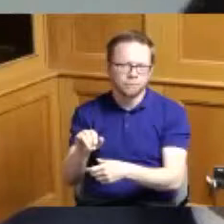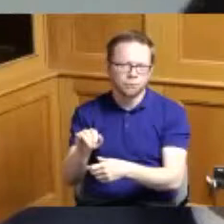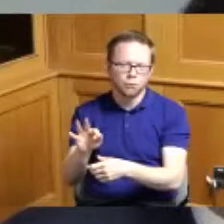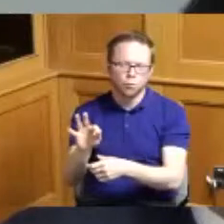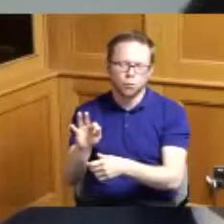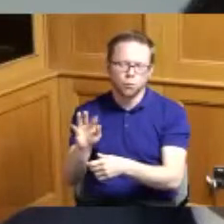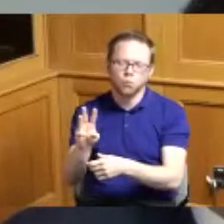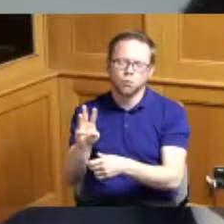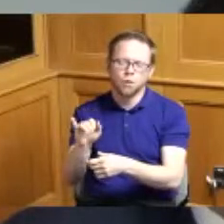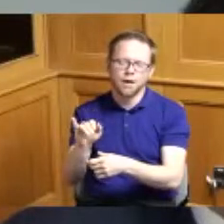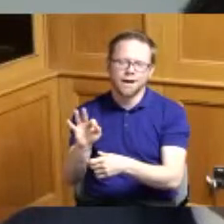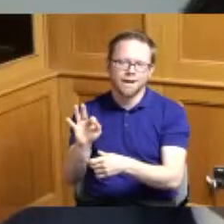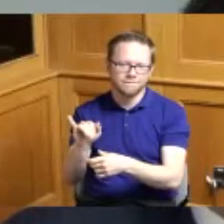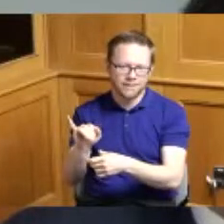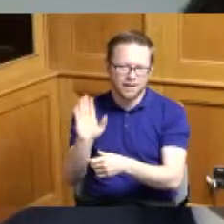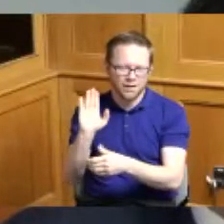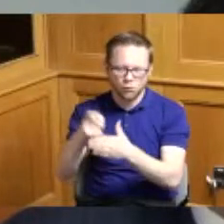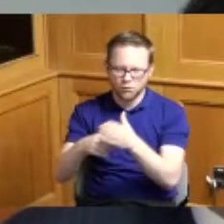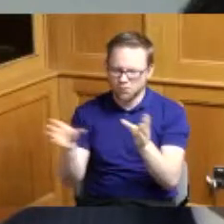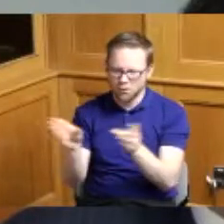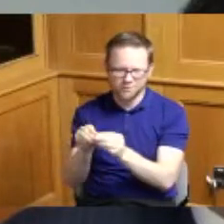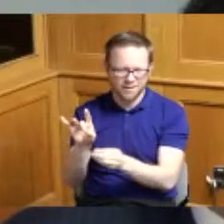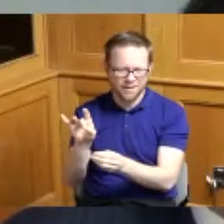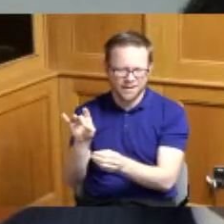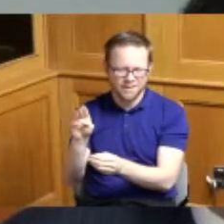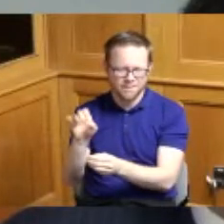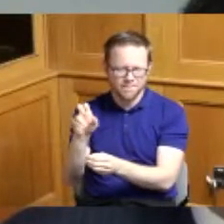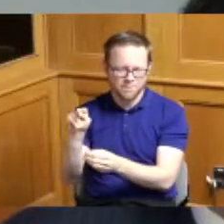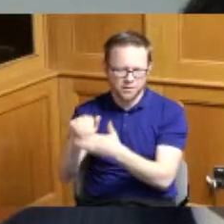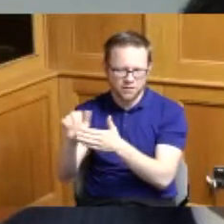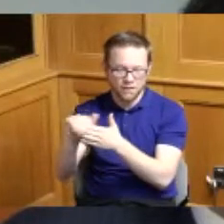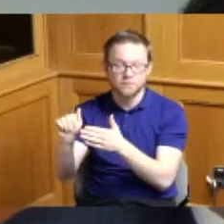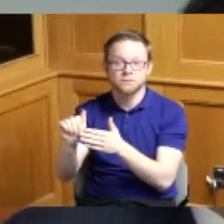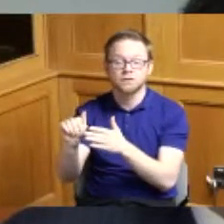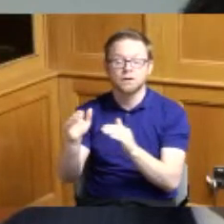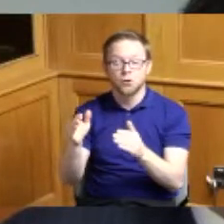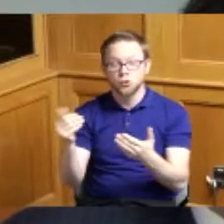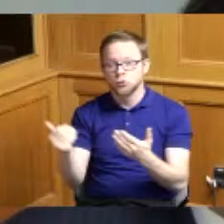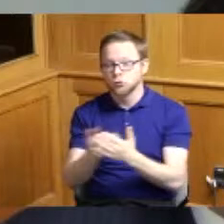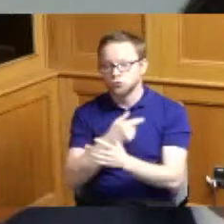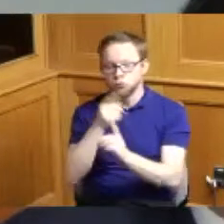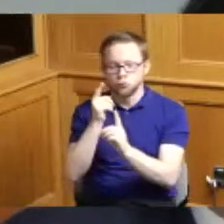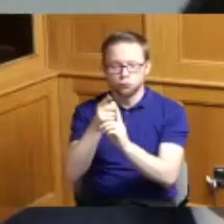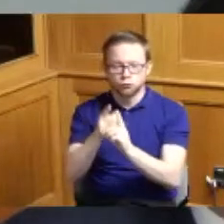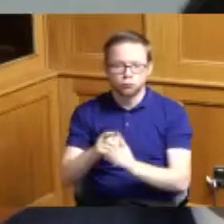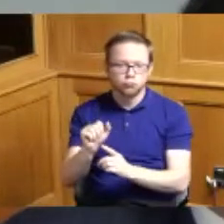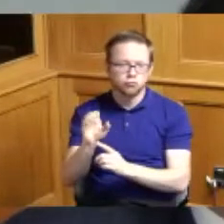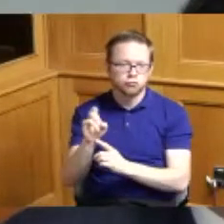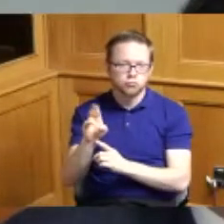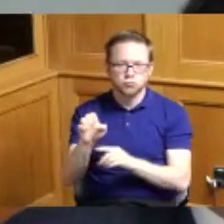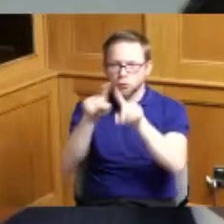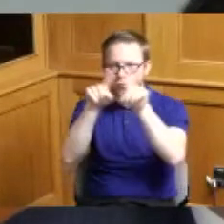uh we are um the a new a new scoreboard depending upon the the type of the scoreboard which is in